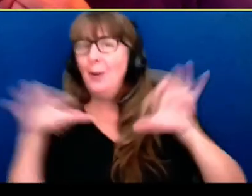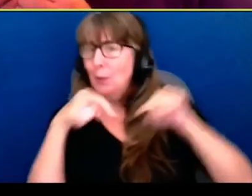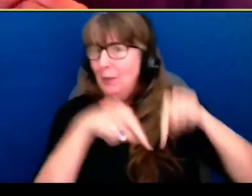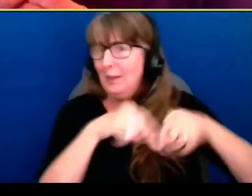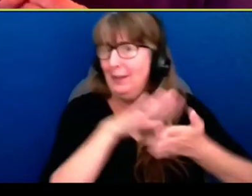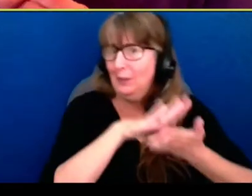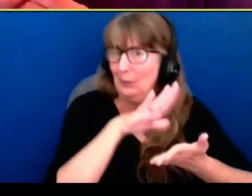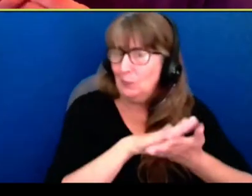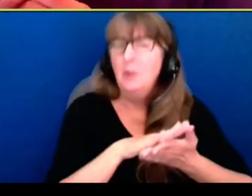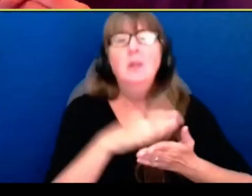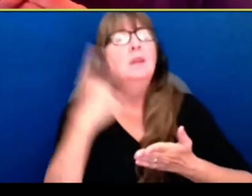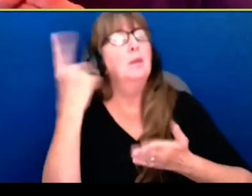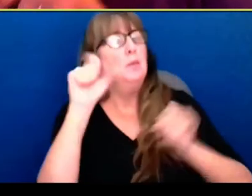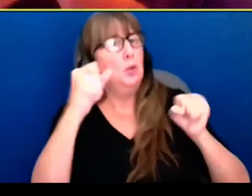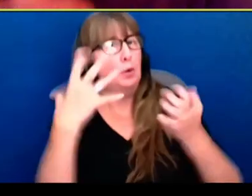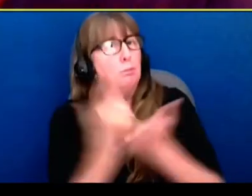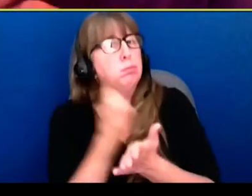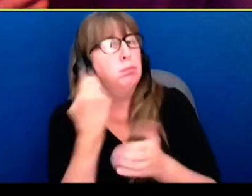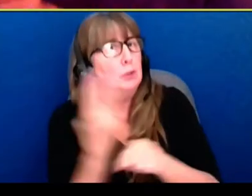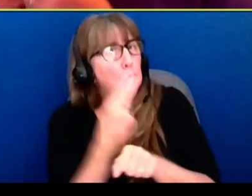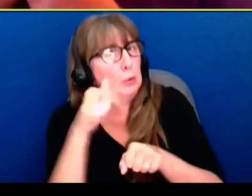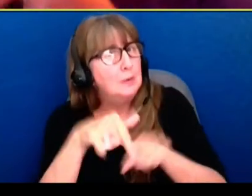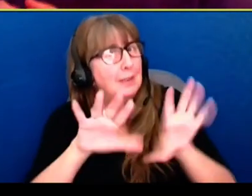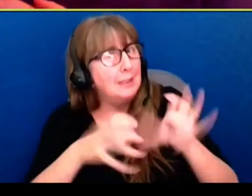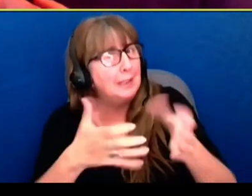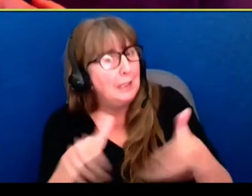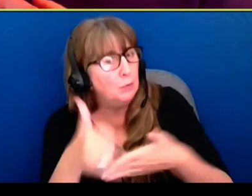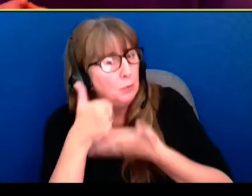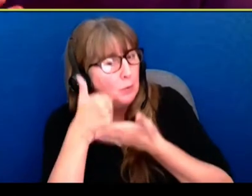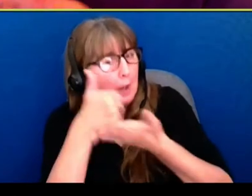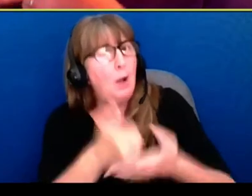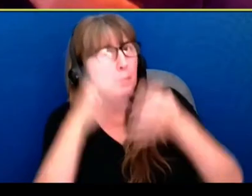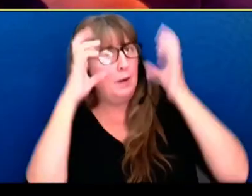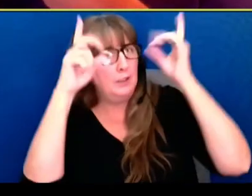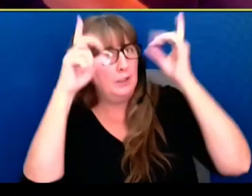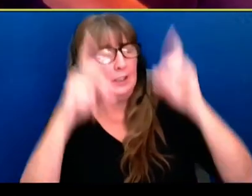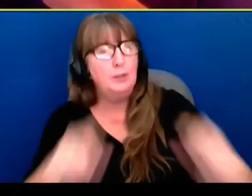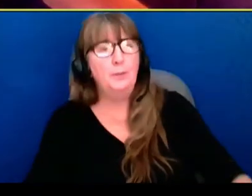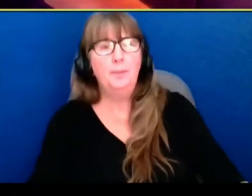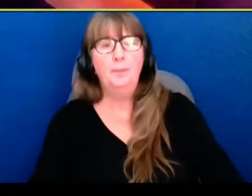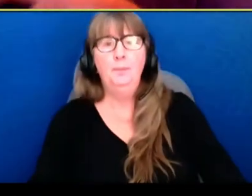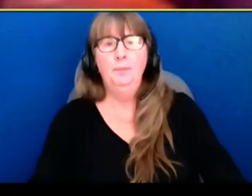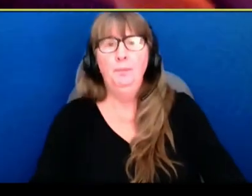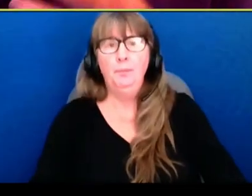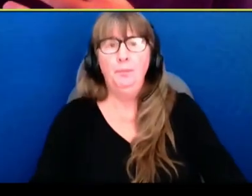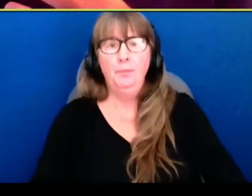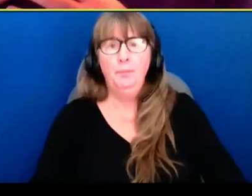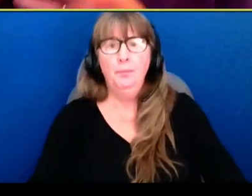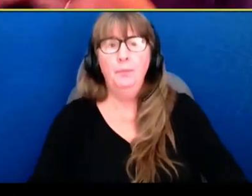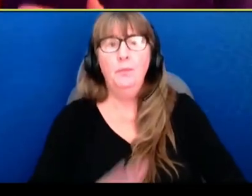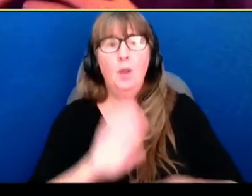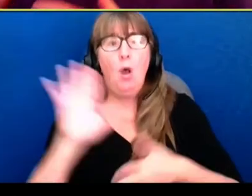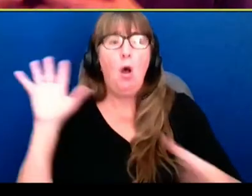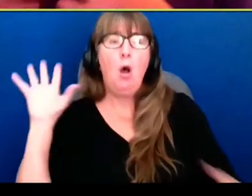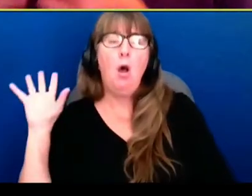and use in the classroom to help that child educationally. All this together will create